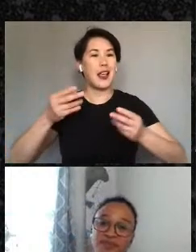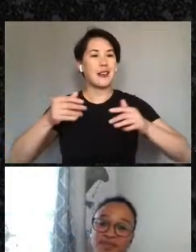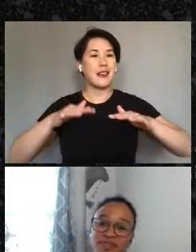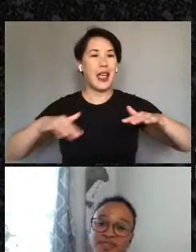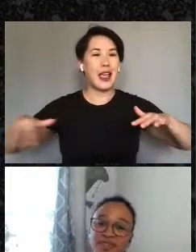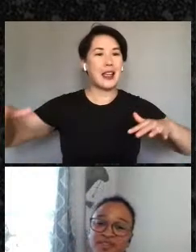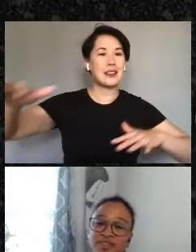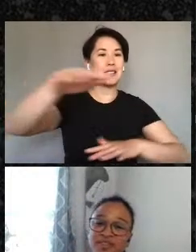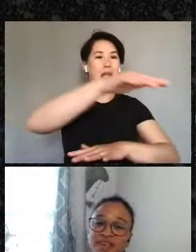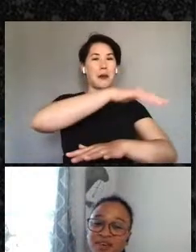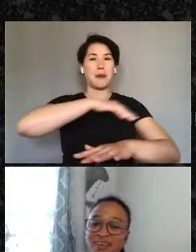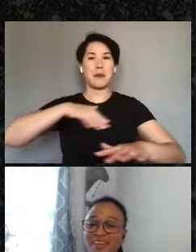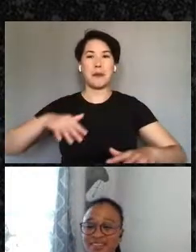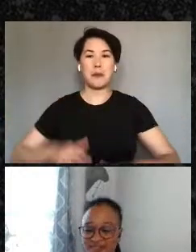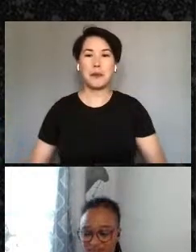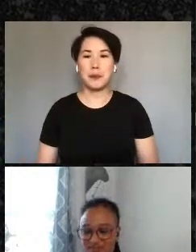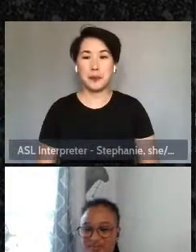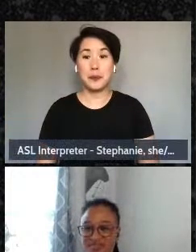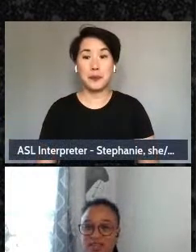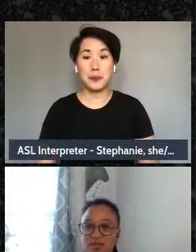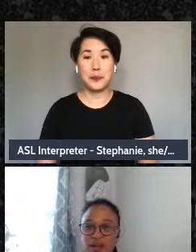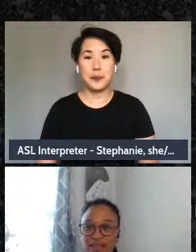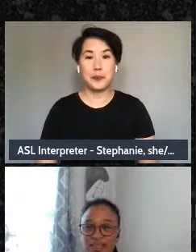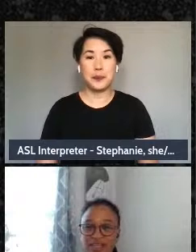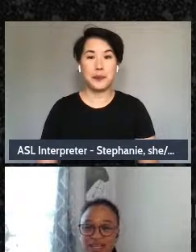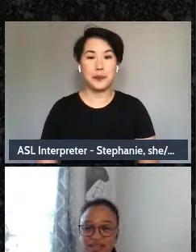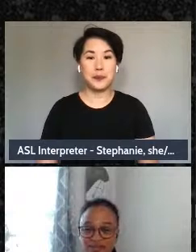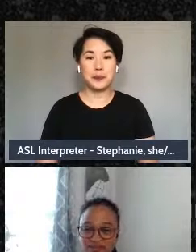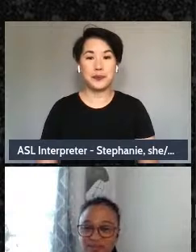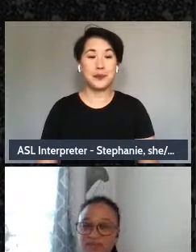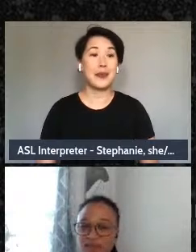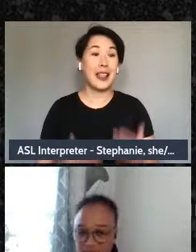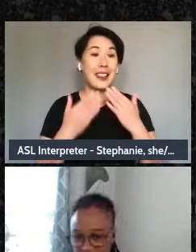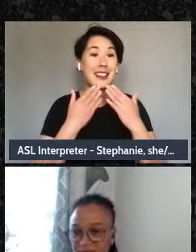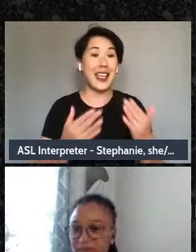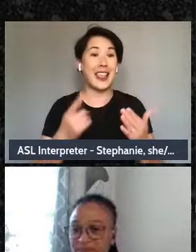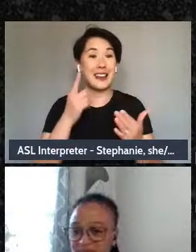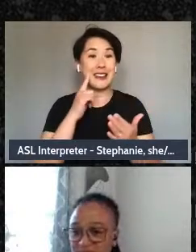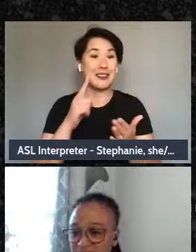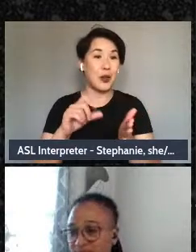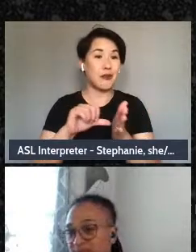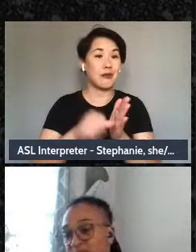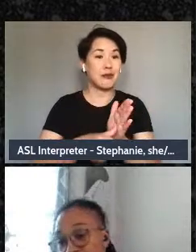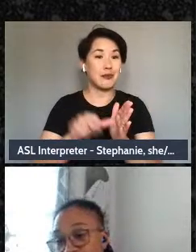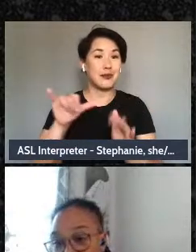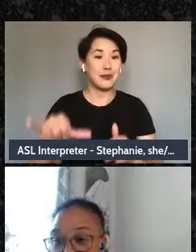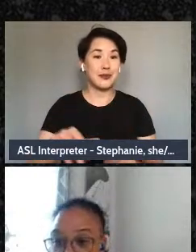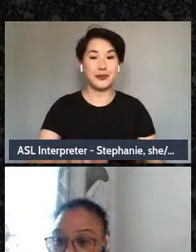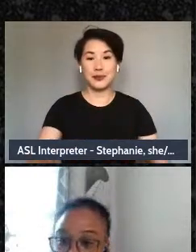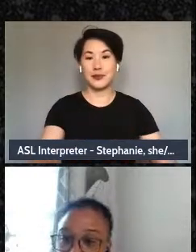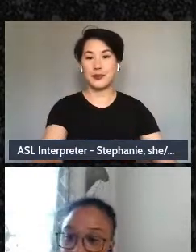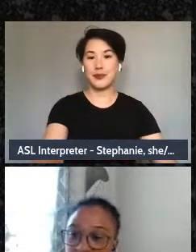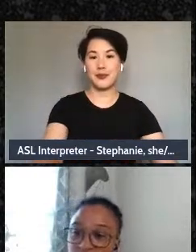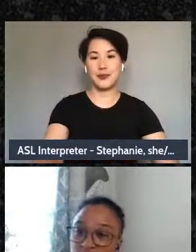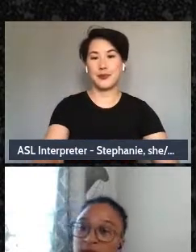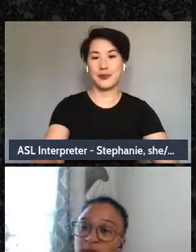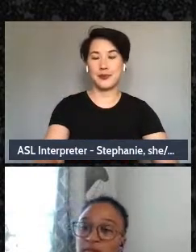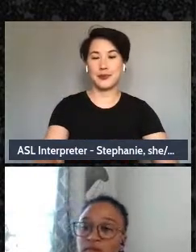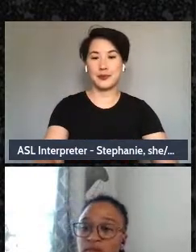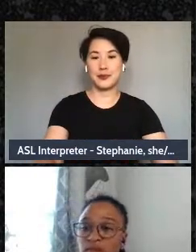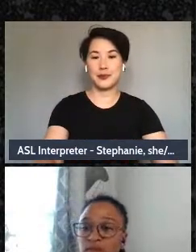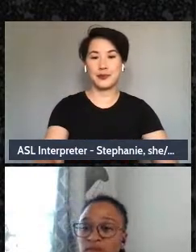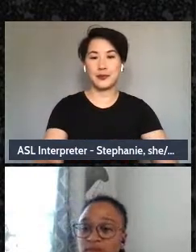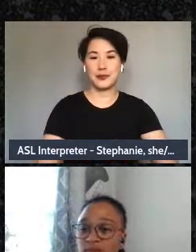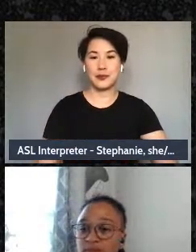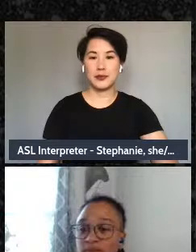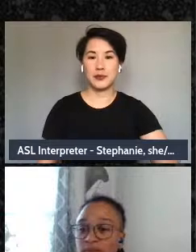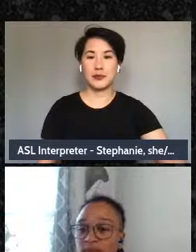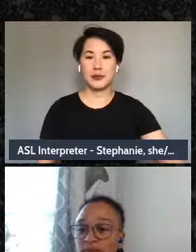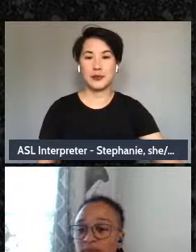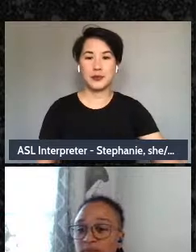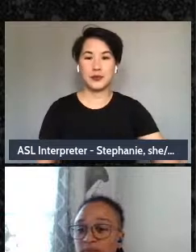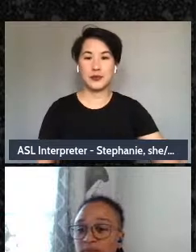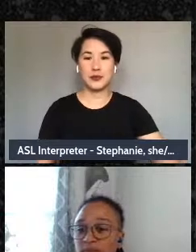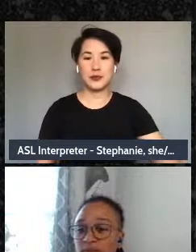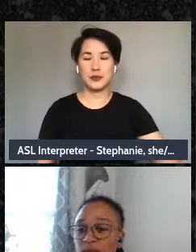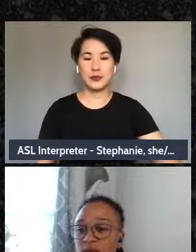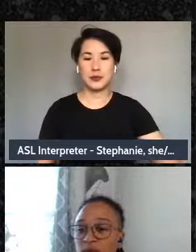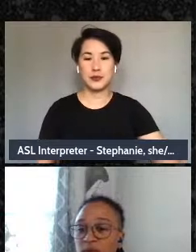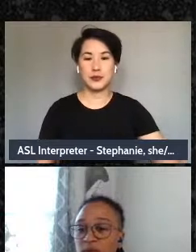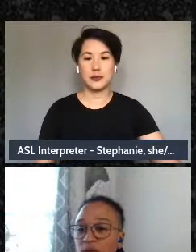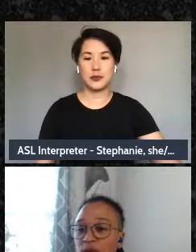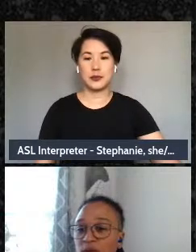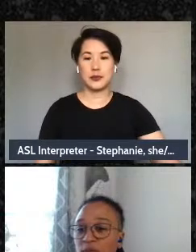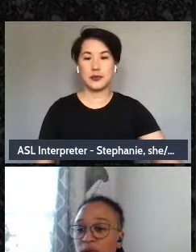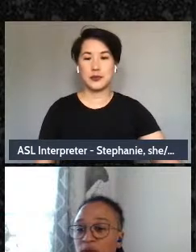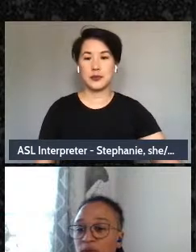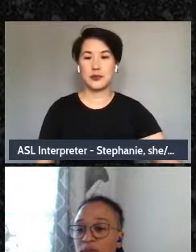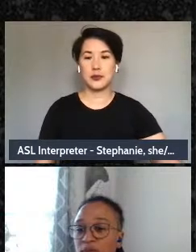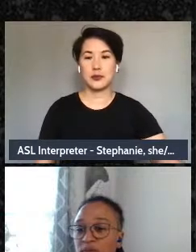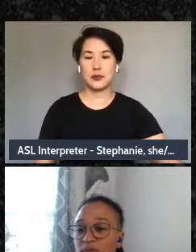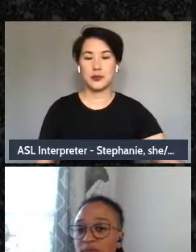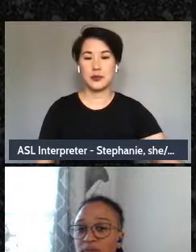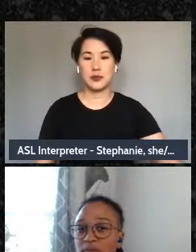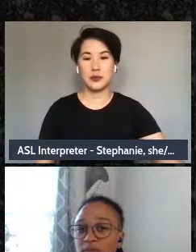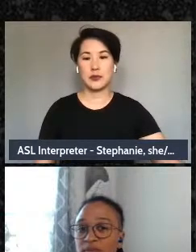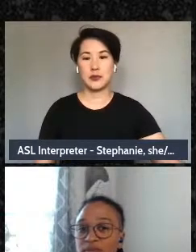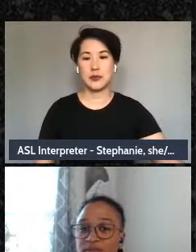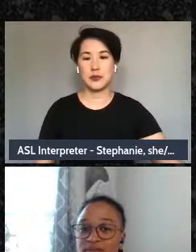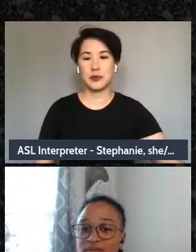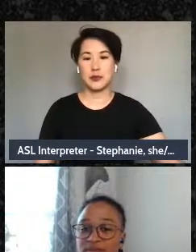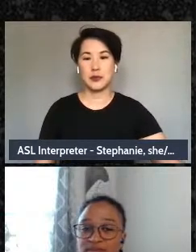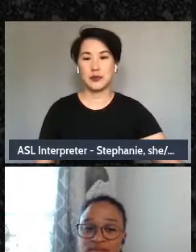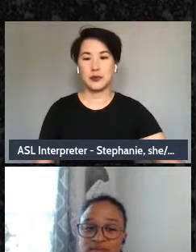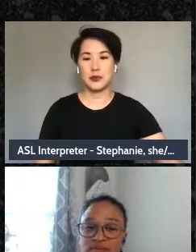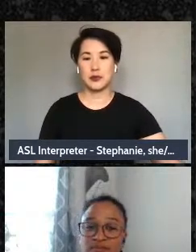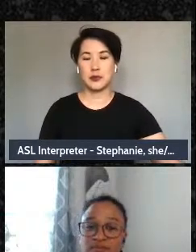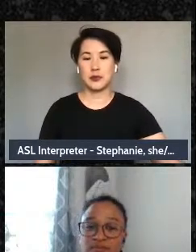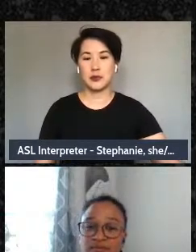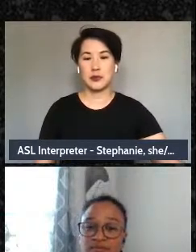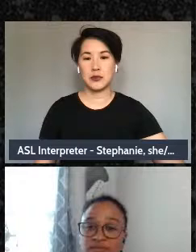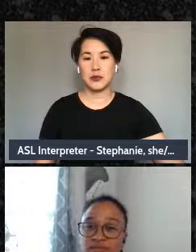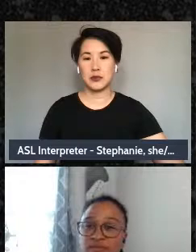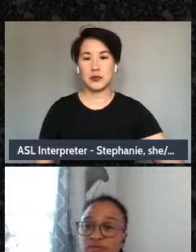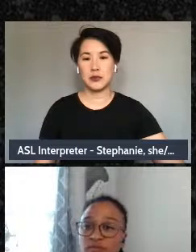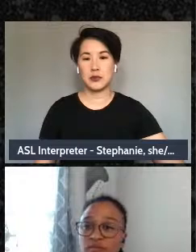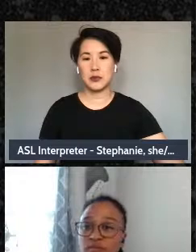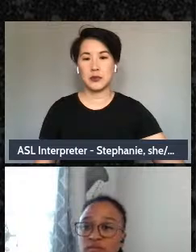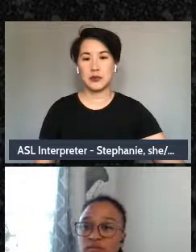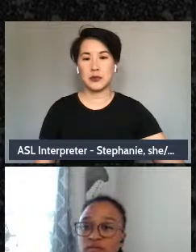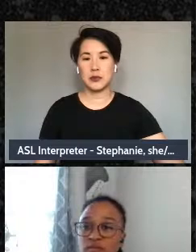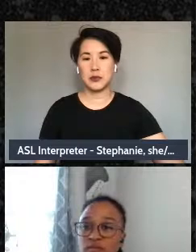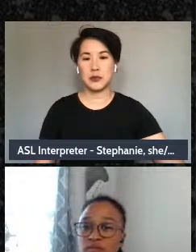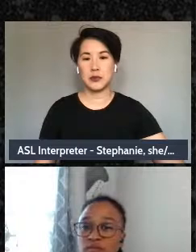All right, thank you for highlighting that